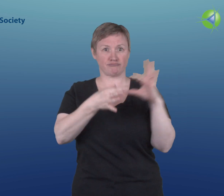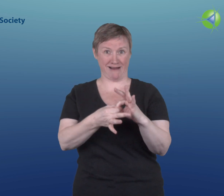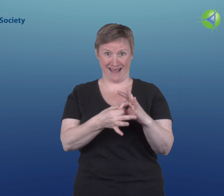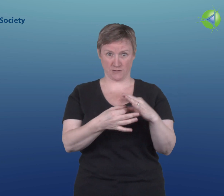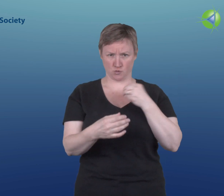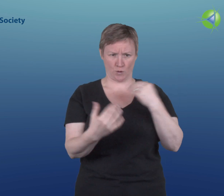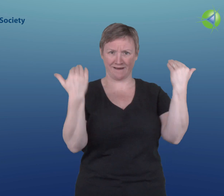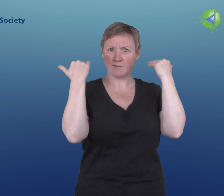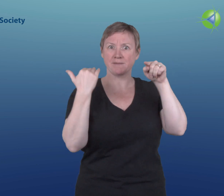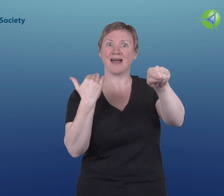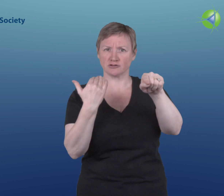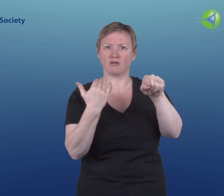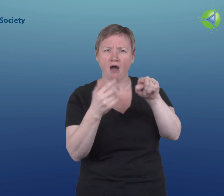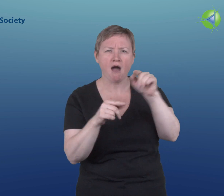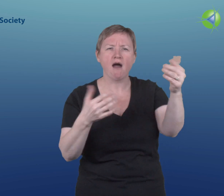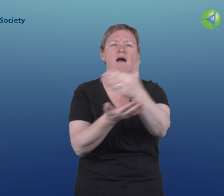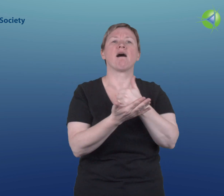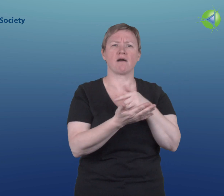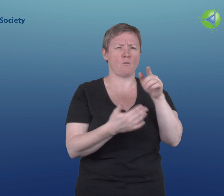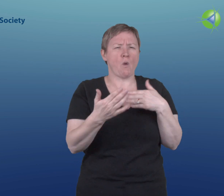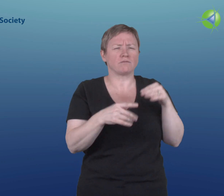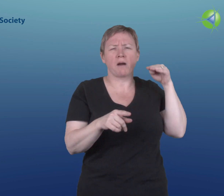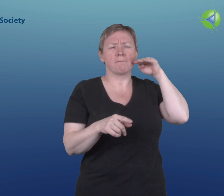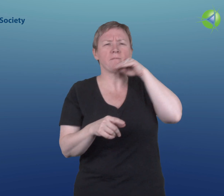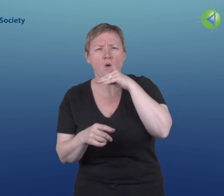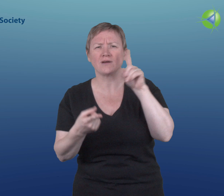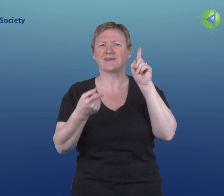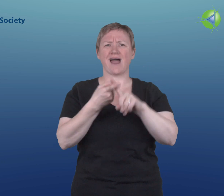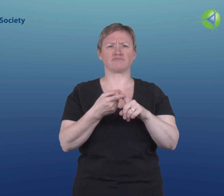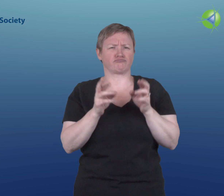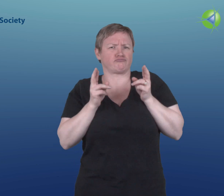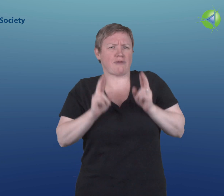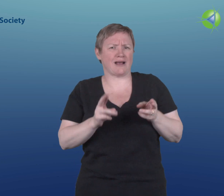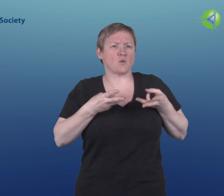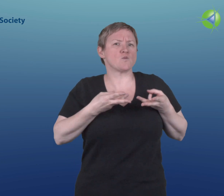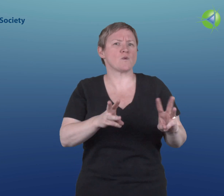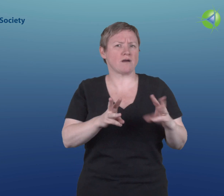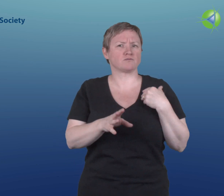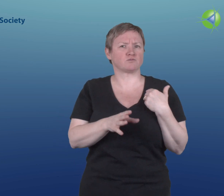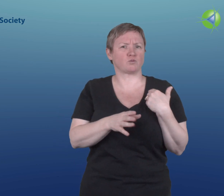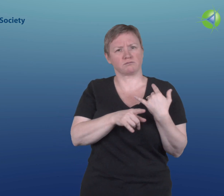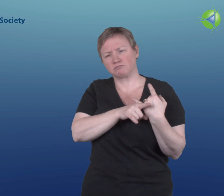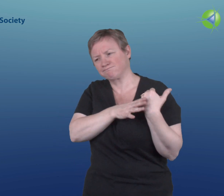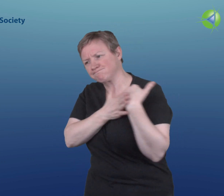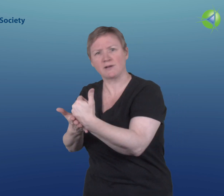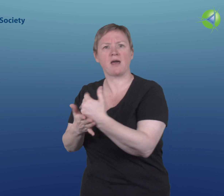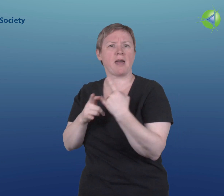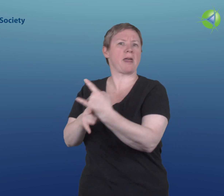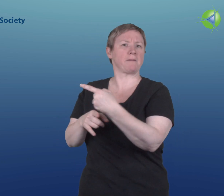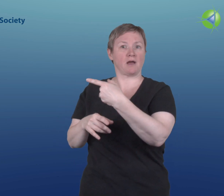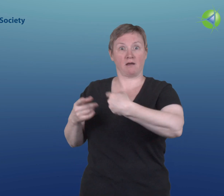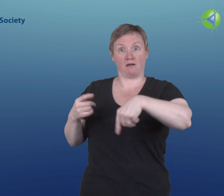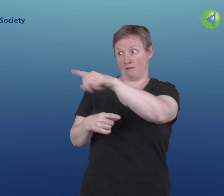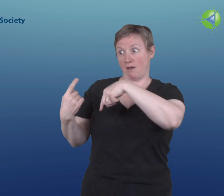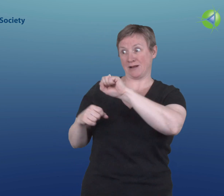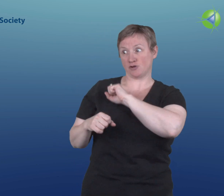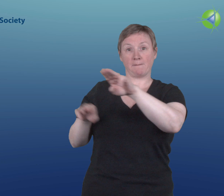to information as necessary and appropriate to assist in insuring people with